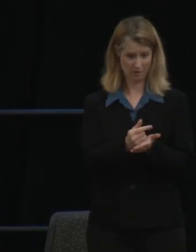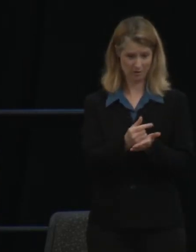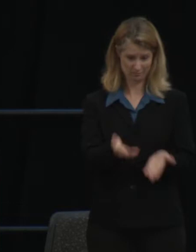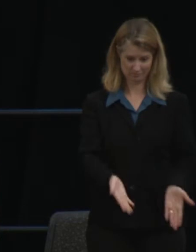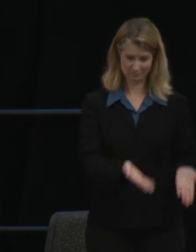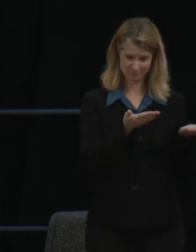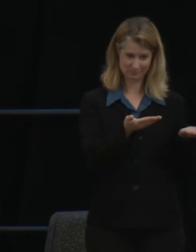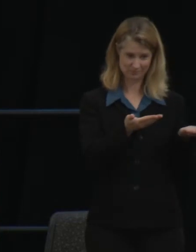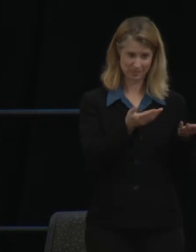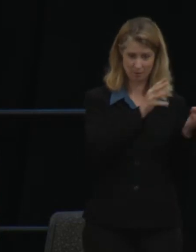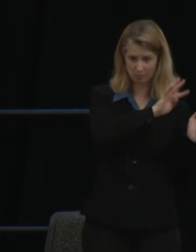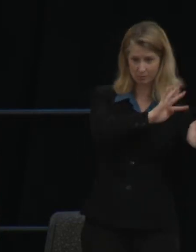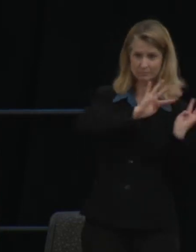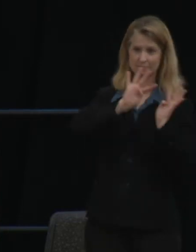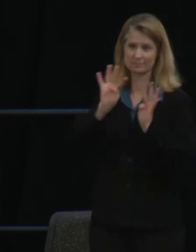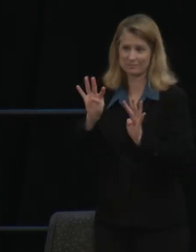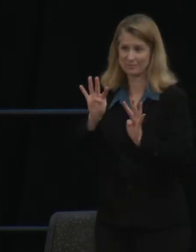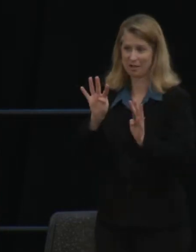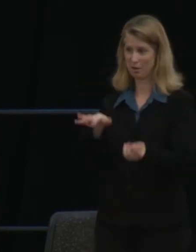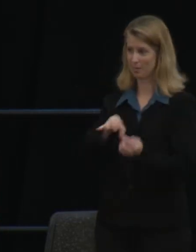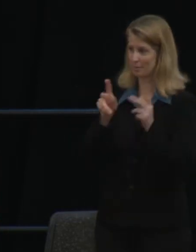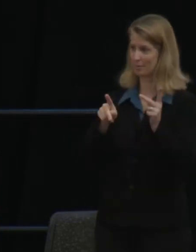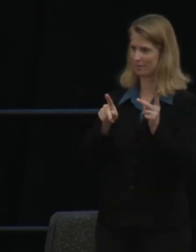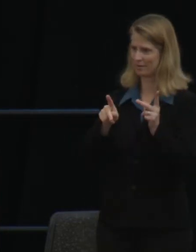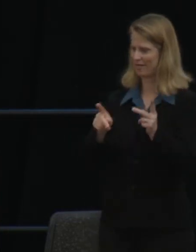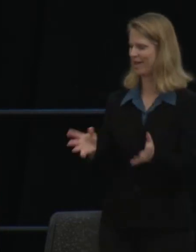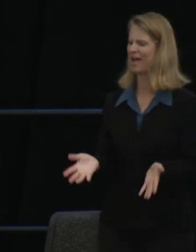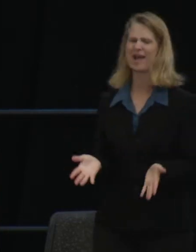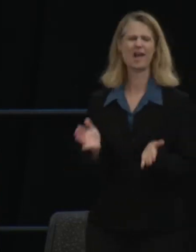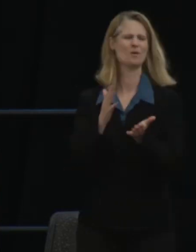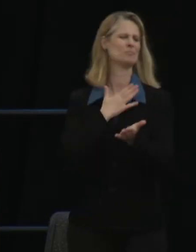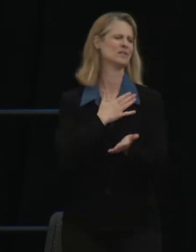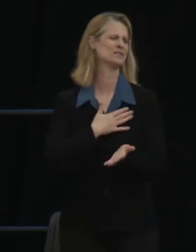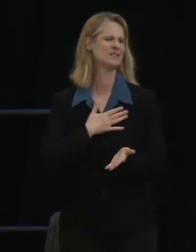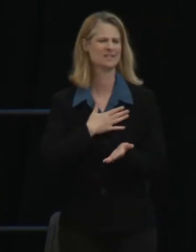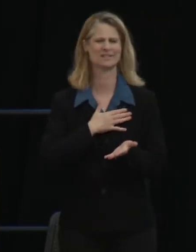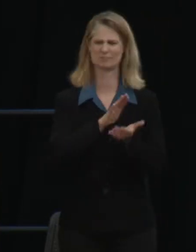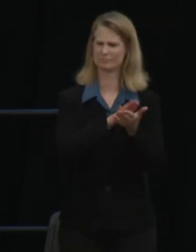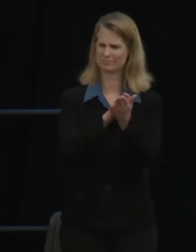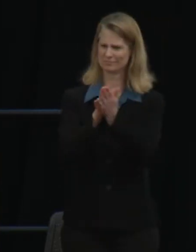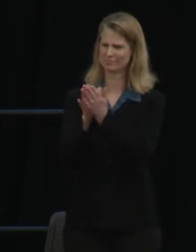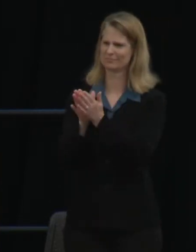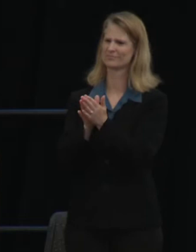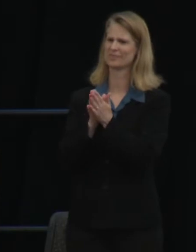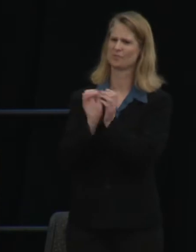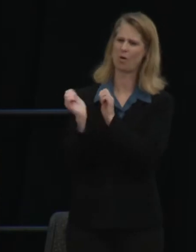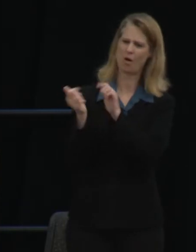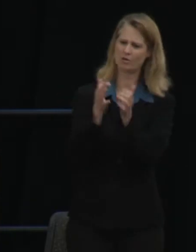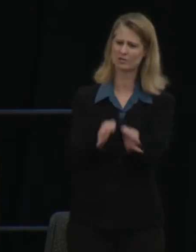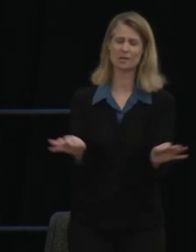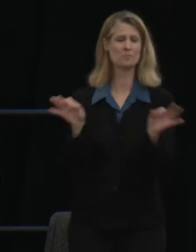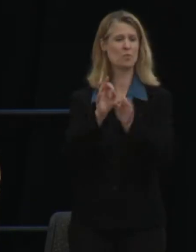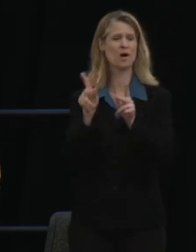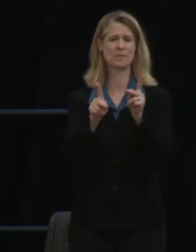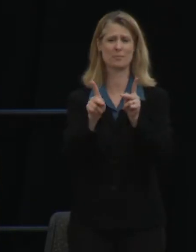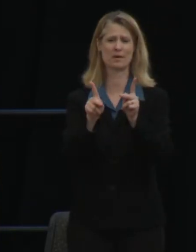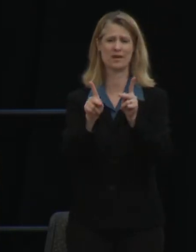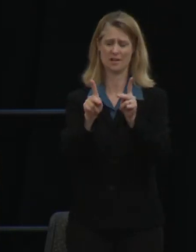and face all these special people, and join me in a round of applause for all these important people who made this day possible!